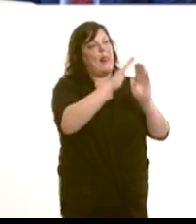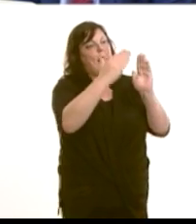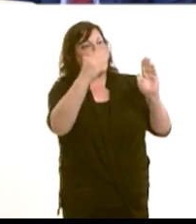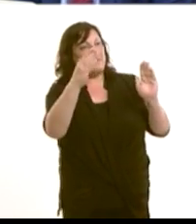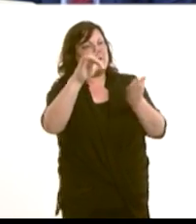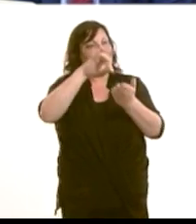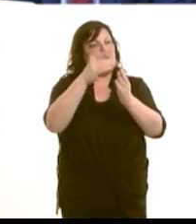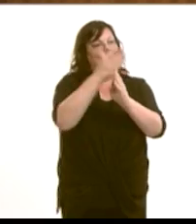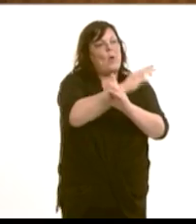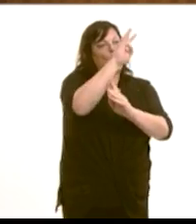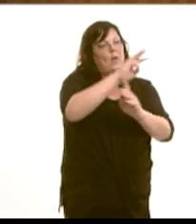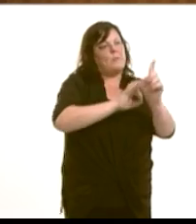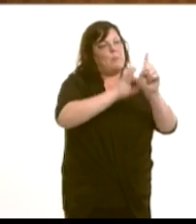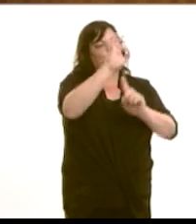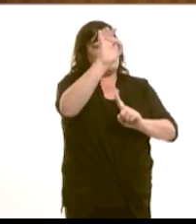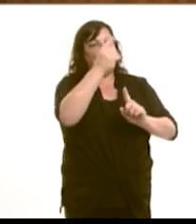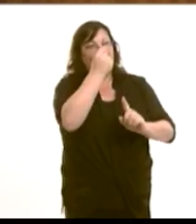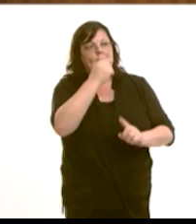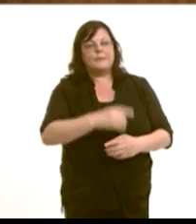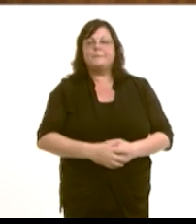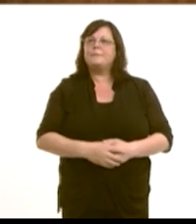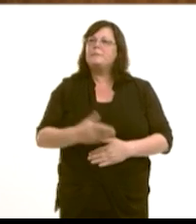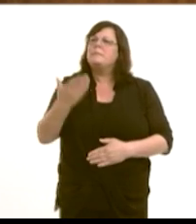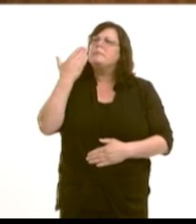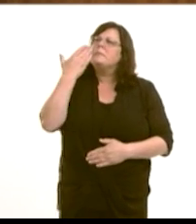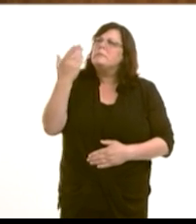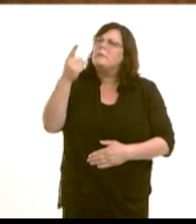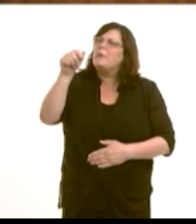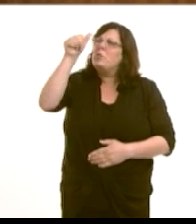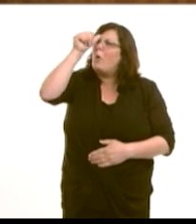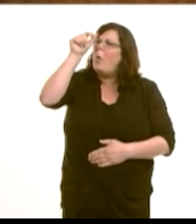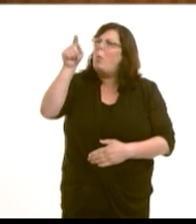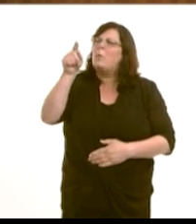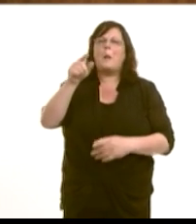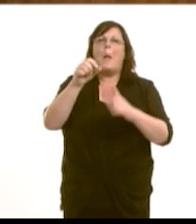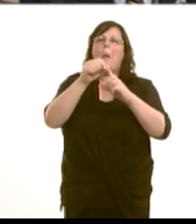and West Wales. Neil Hamilton: I don't know whether the First Minister is aware that Powys County Council